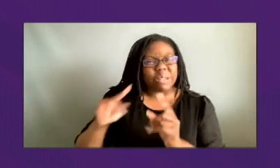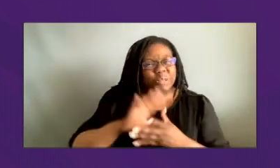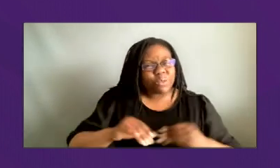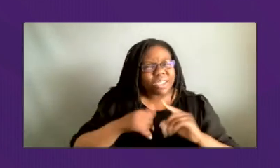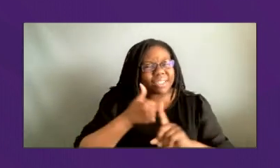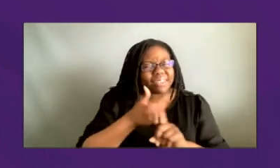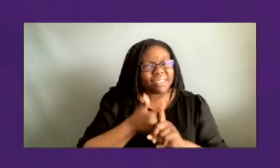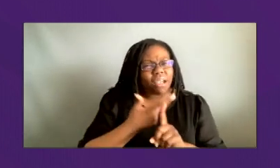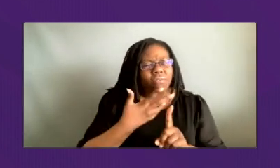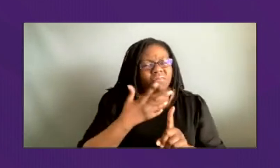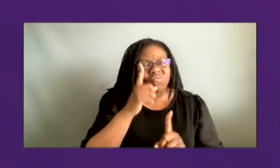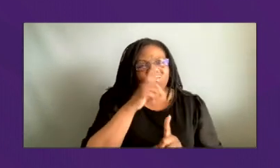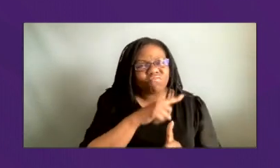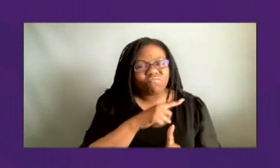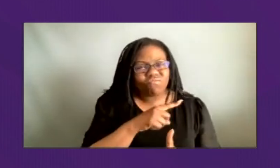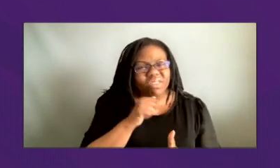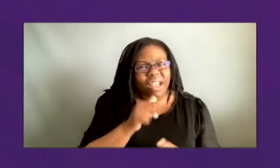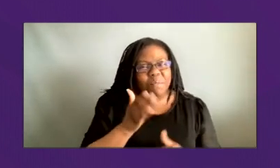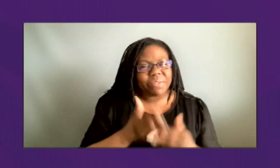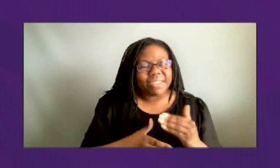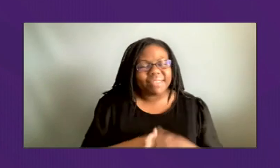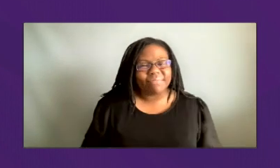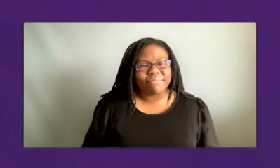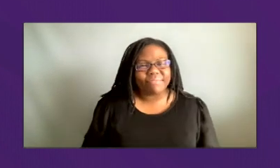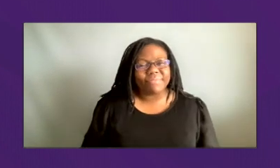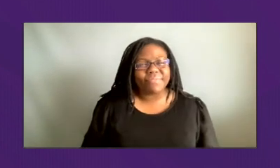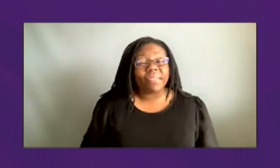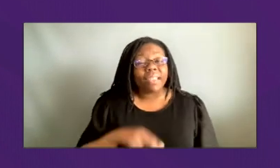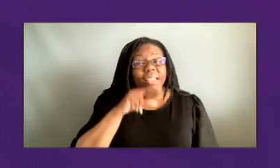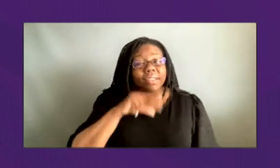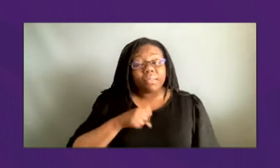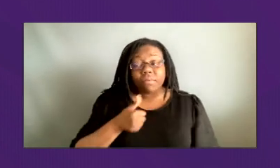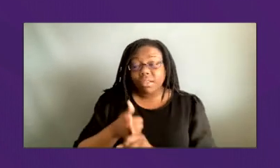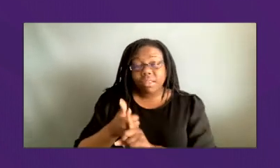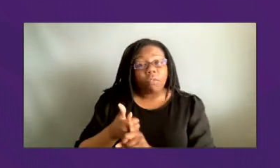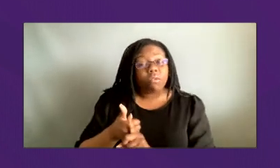It's important to acknowledge Thanksgiving as a story and to discuss the different parts that